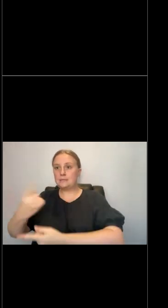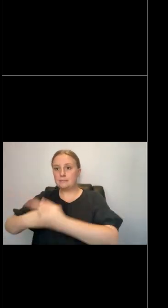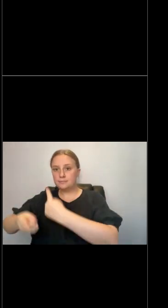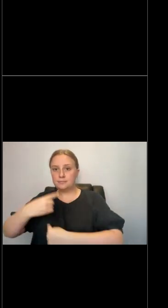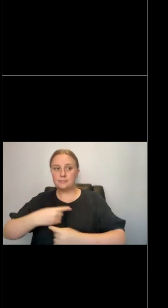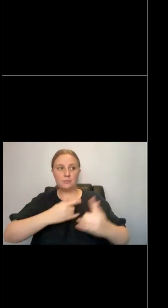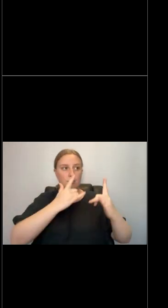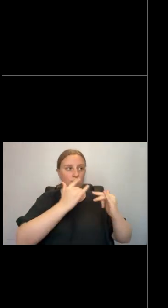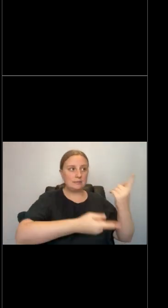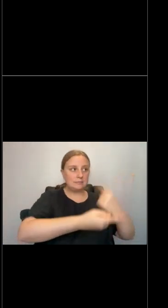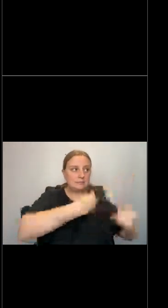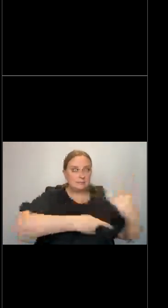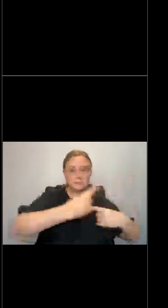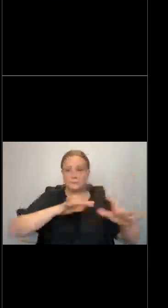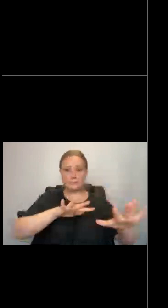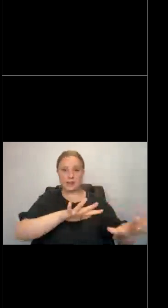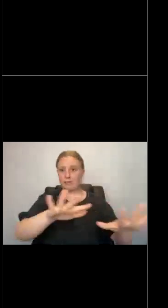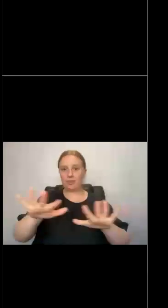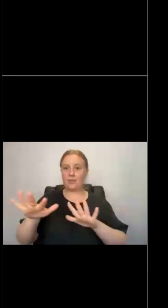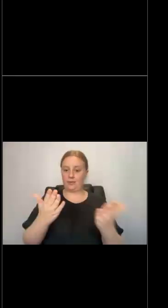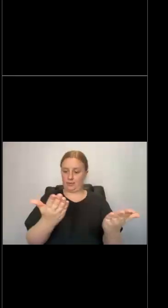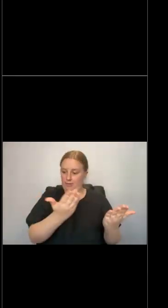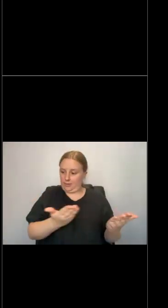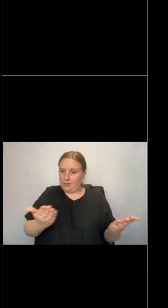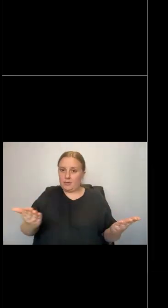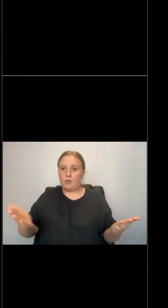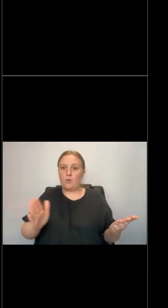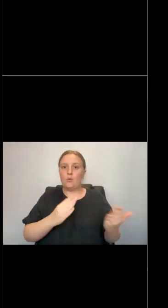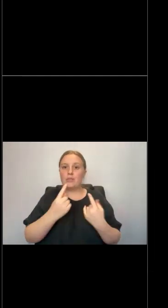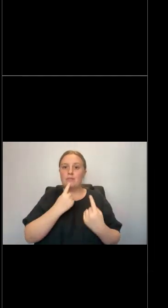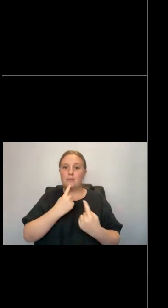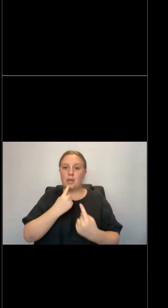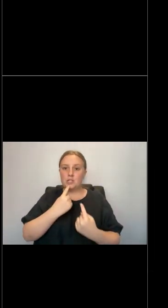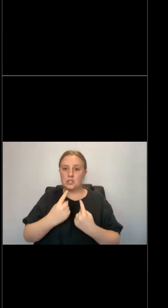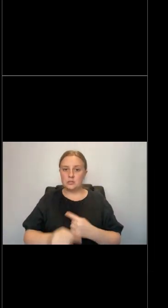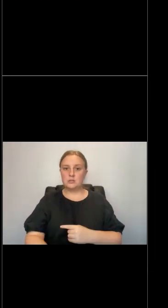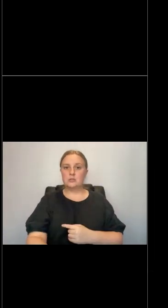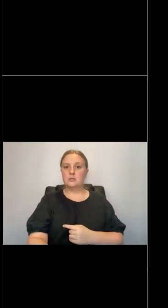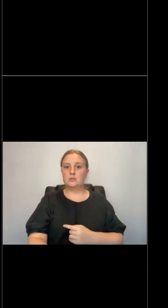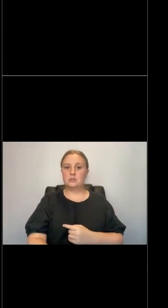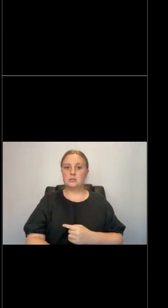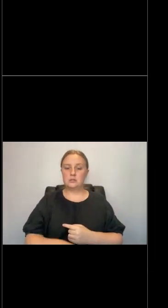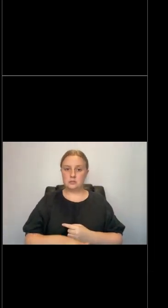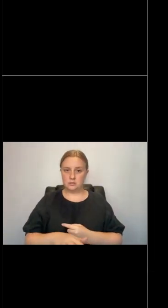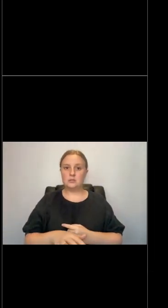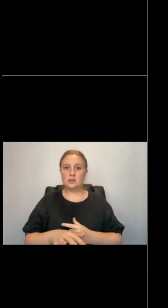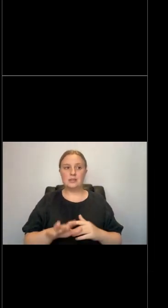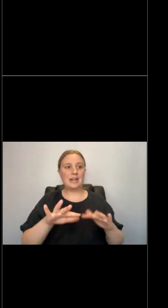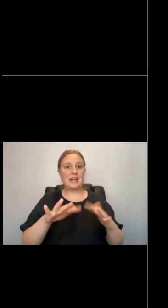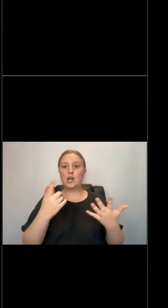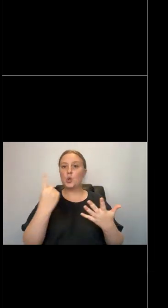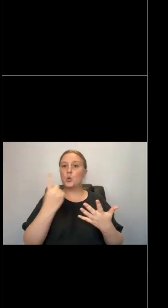But after the court hears from all the lawyers and he's from any of the experts, if required, the court